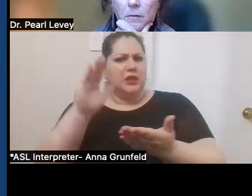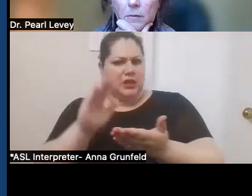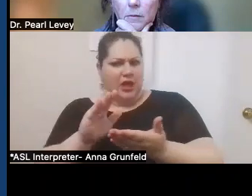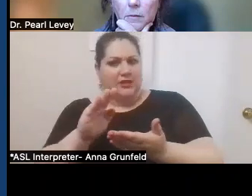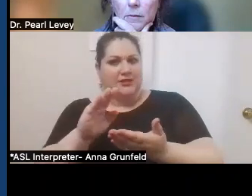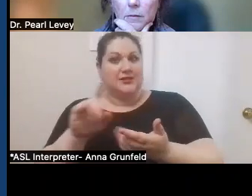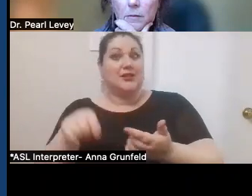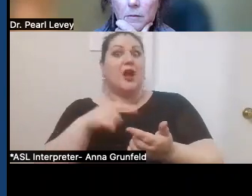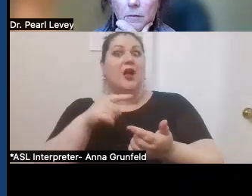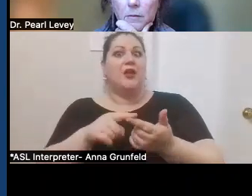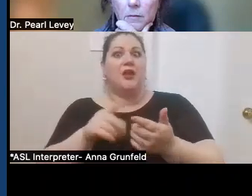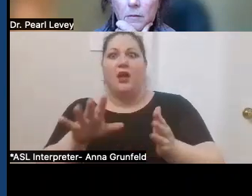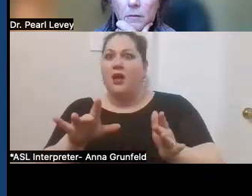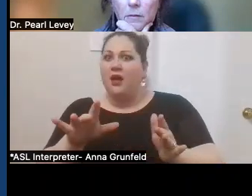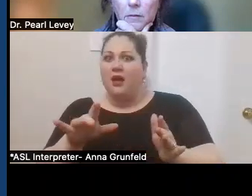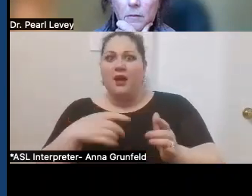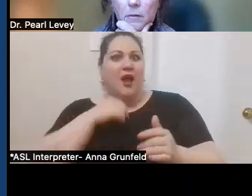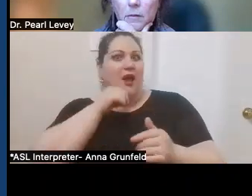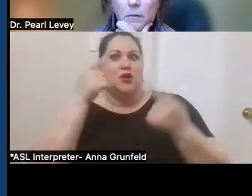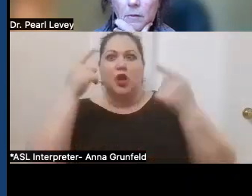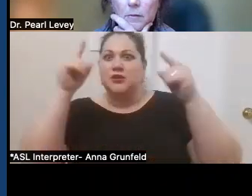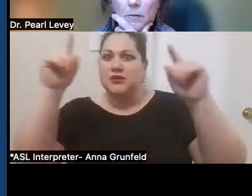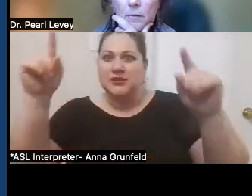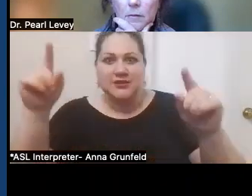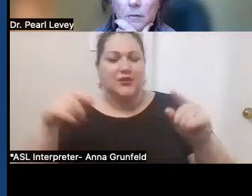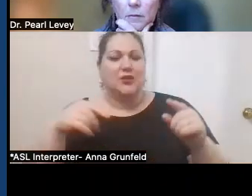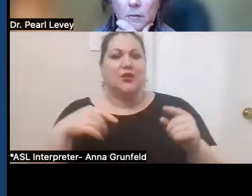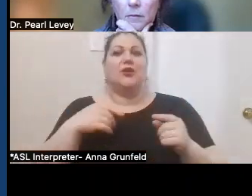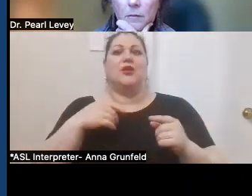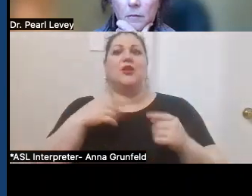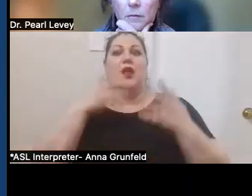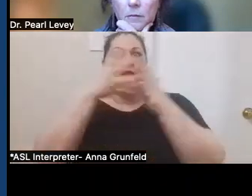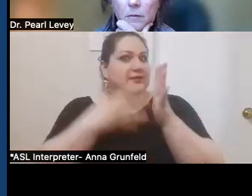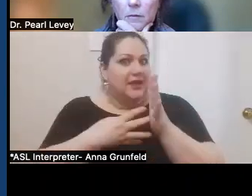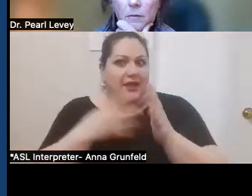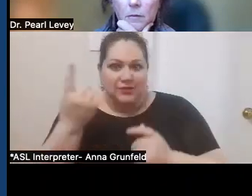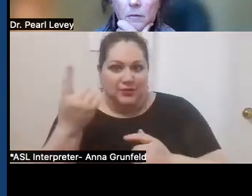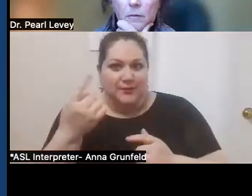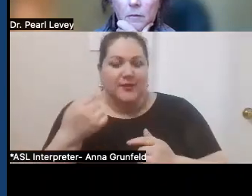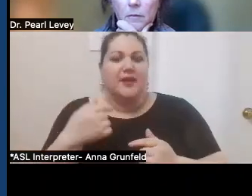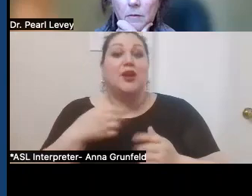come back and say, I never agreed to that or actually, I wasn't, it was my anxiety.